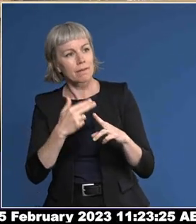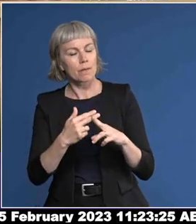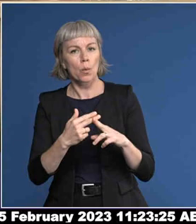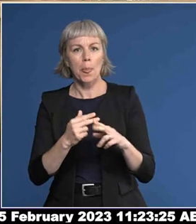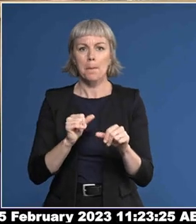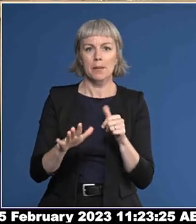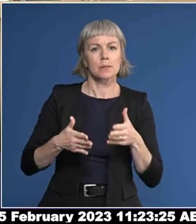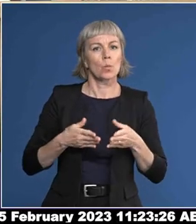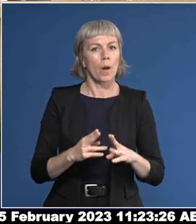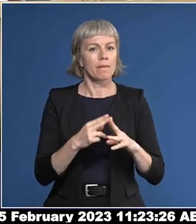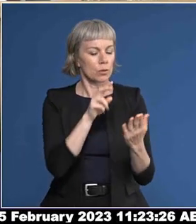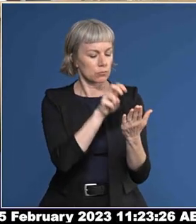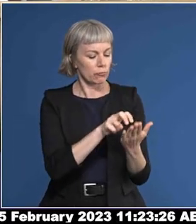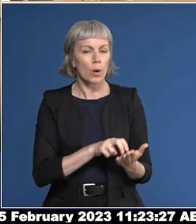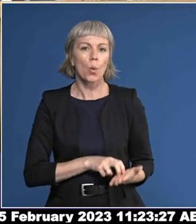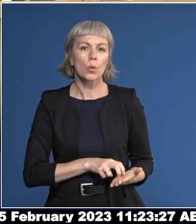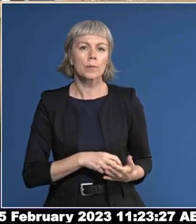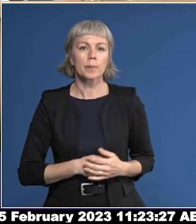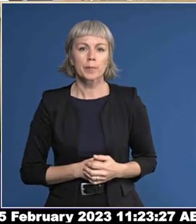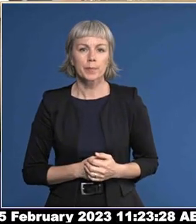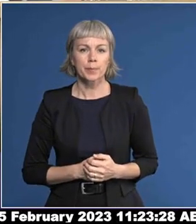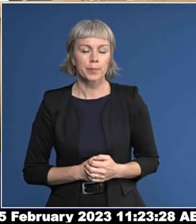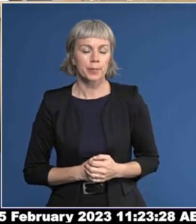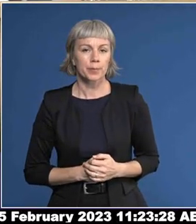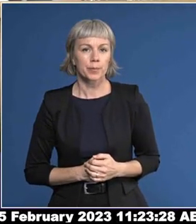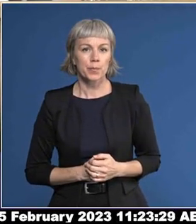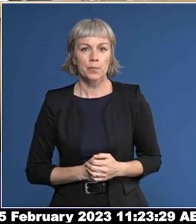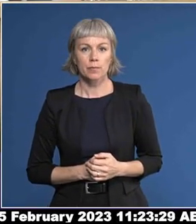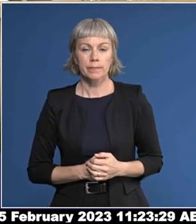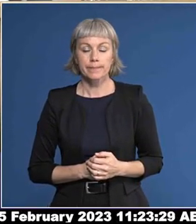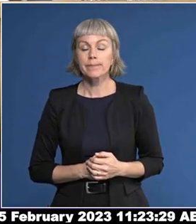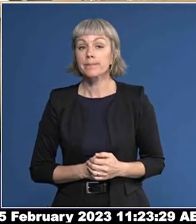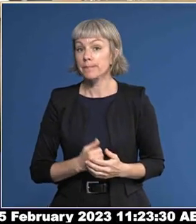record-keeping? MS CATTACH: We have just spent the last two years implementing systems